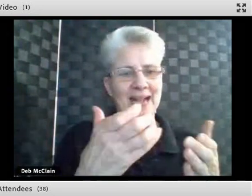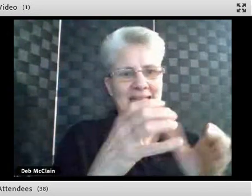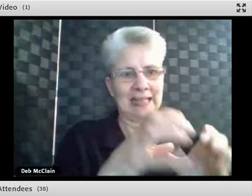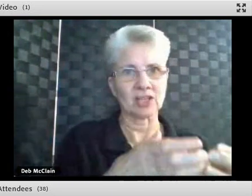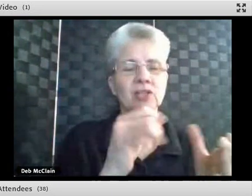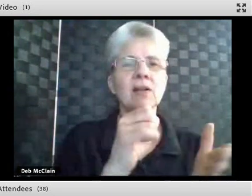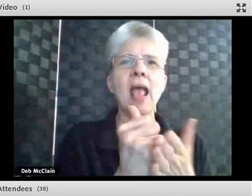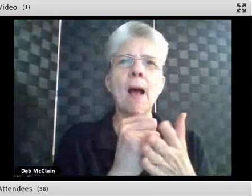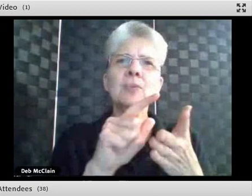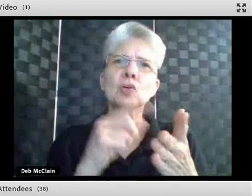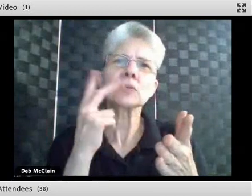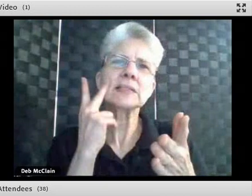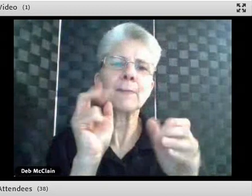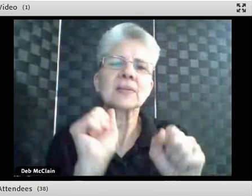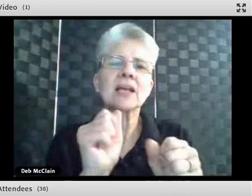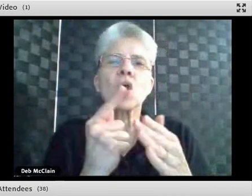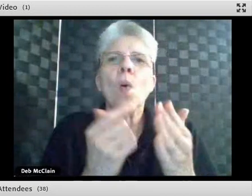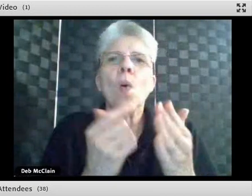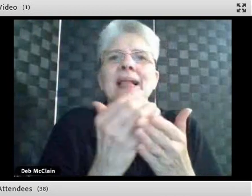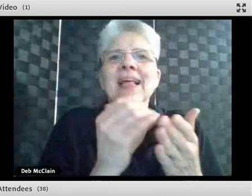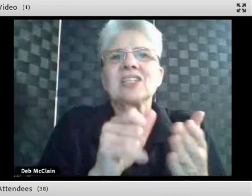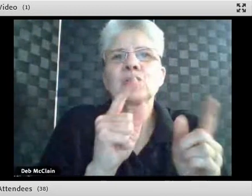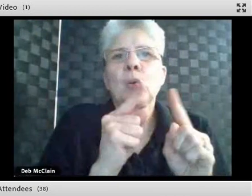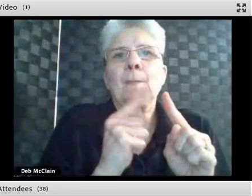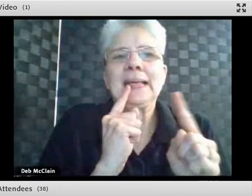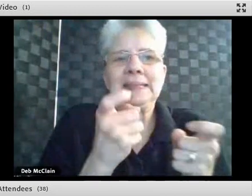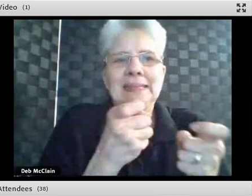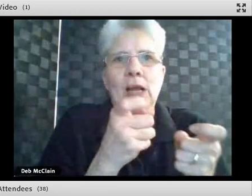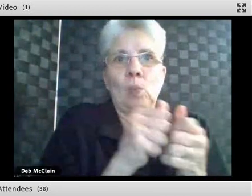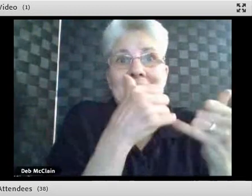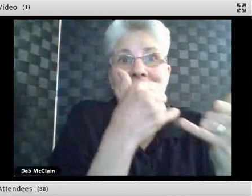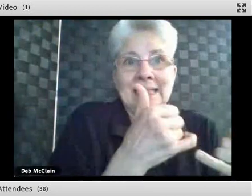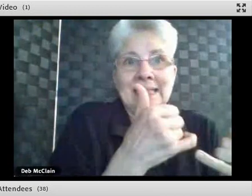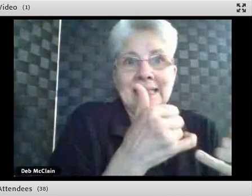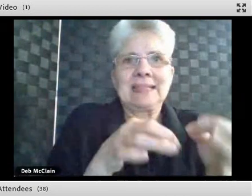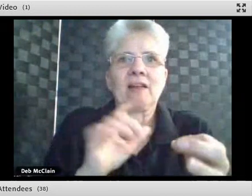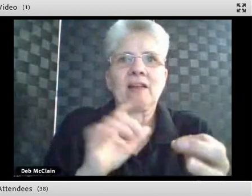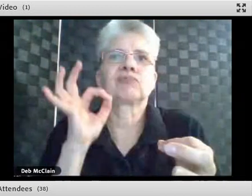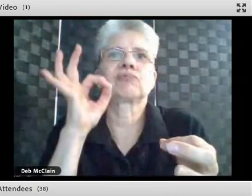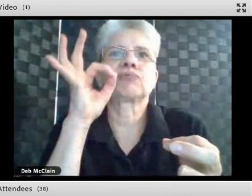It will help you start to see potentially what collections need to be dealt with sooner rather than later.